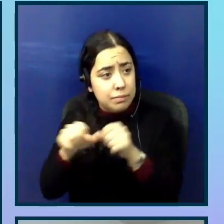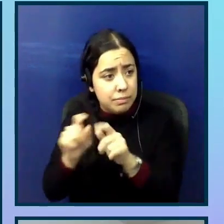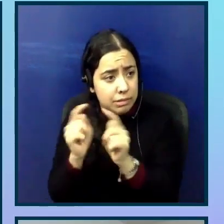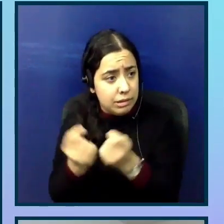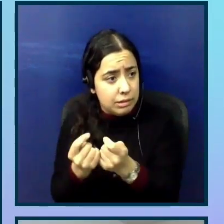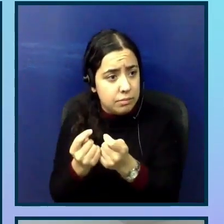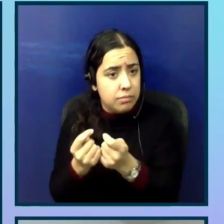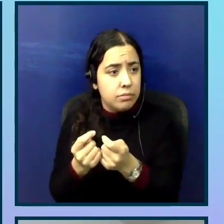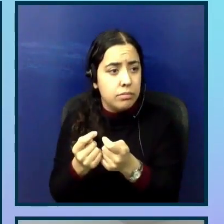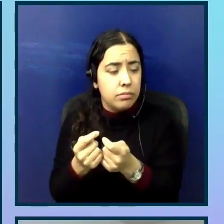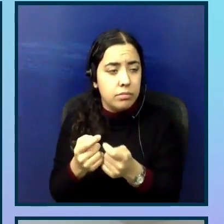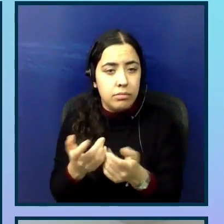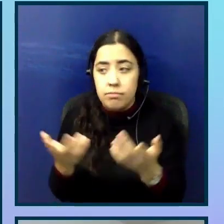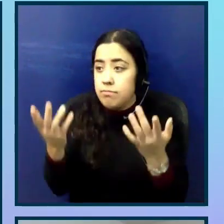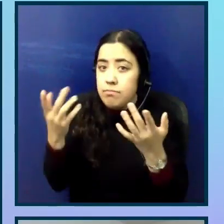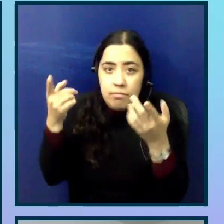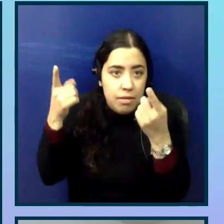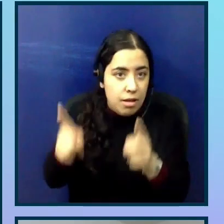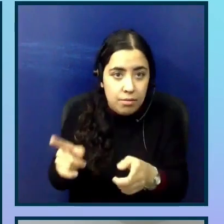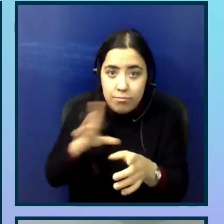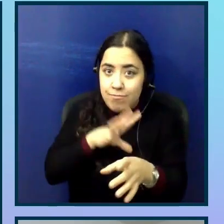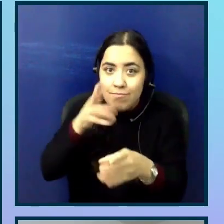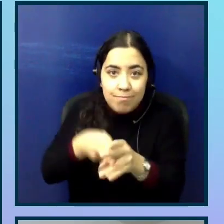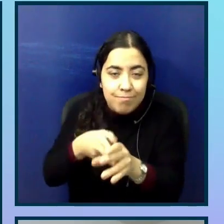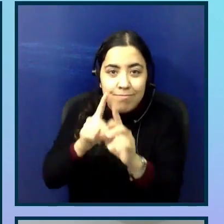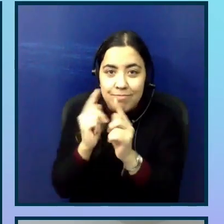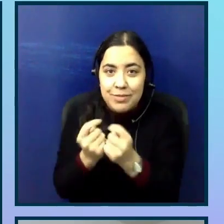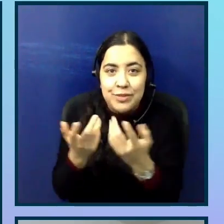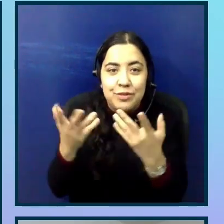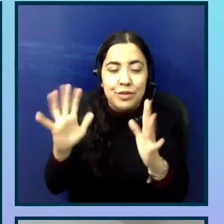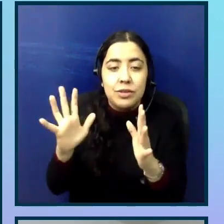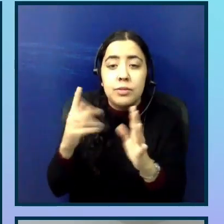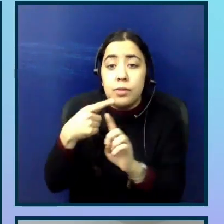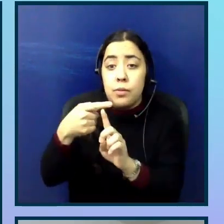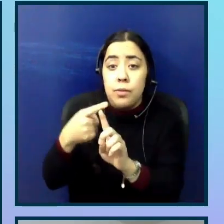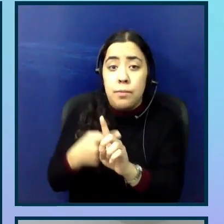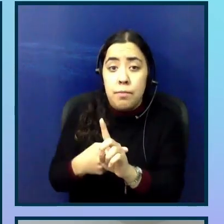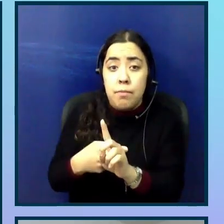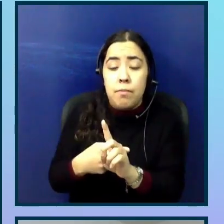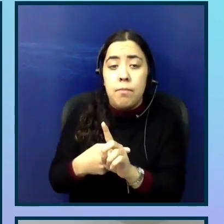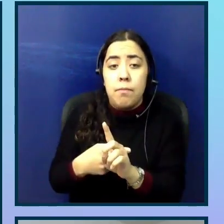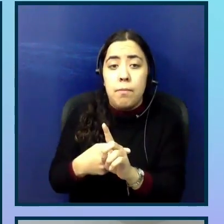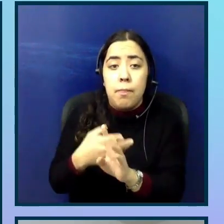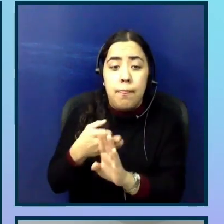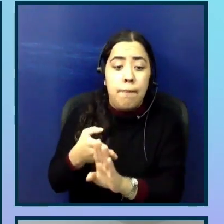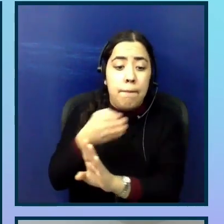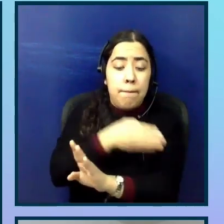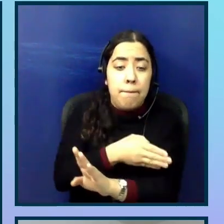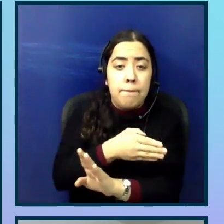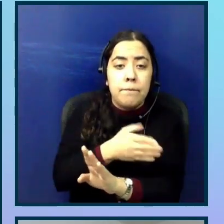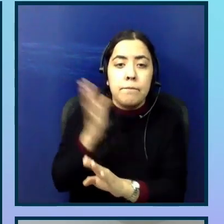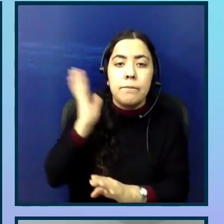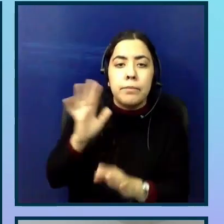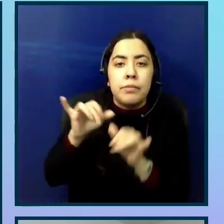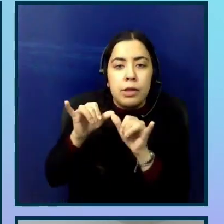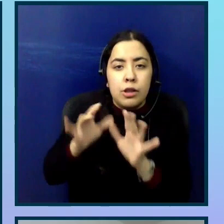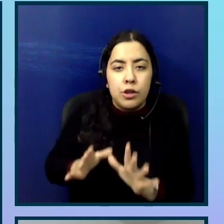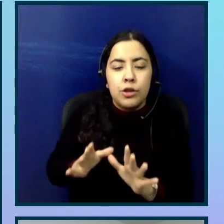And before I knew it, I was on the team. For a month, the previous engineer on the team, Marco, helped me get started